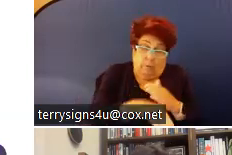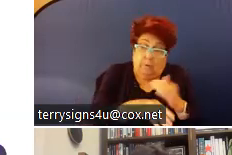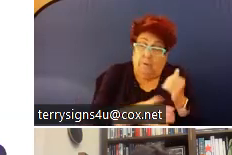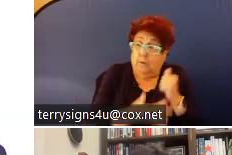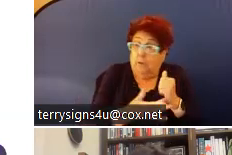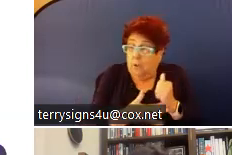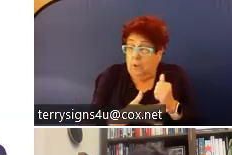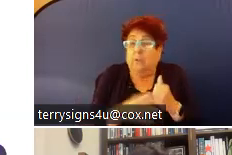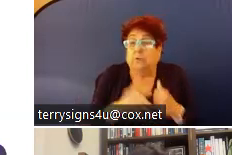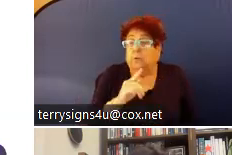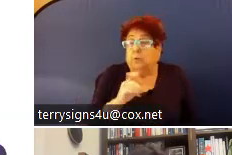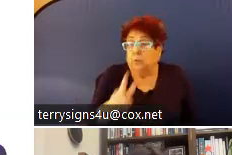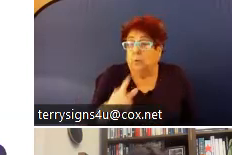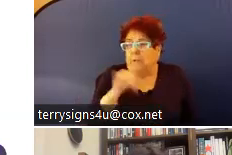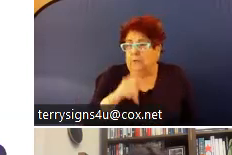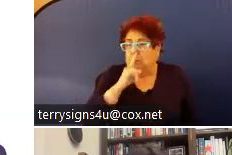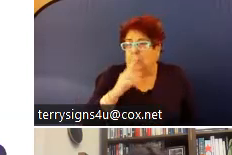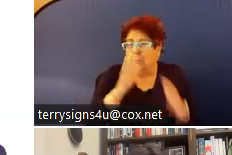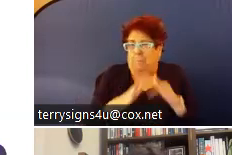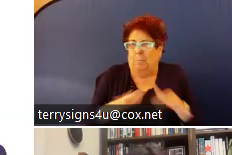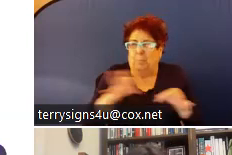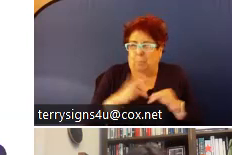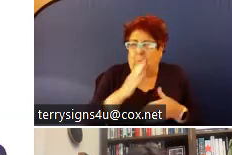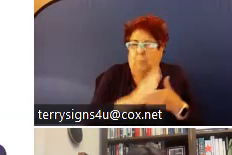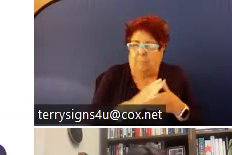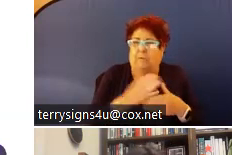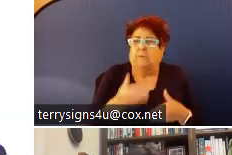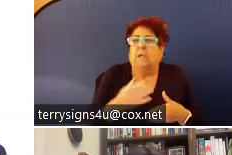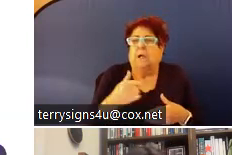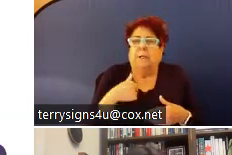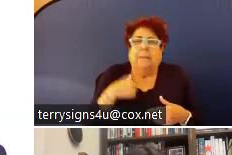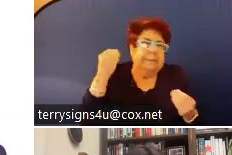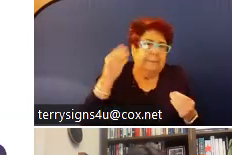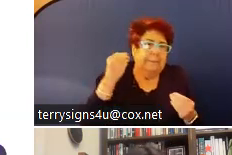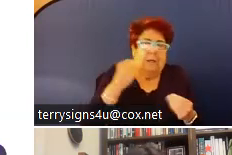part of this and as an OT I think about universal design and accessibility but